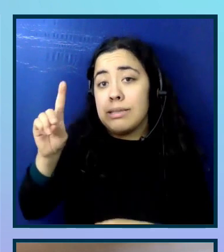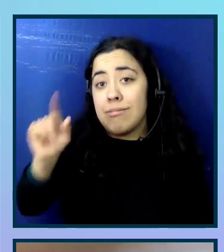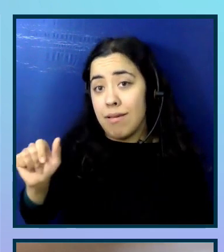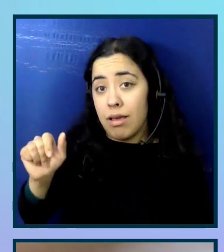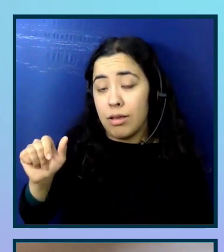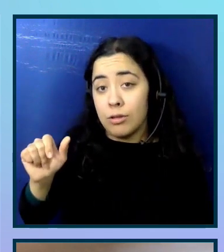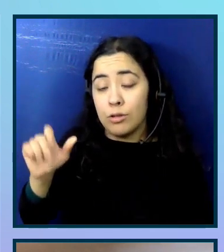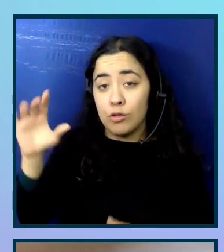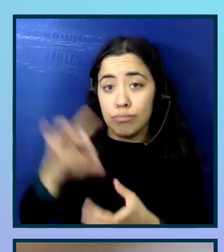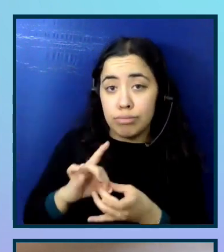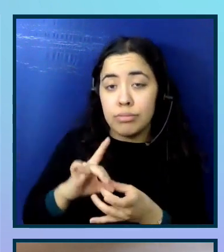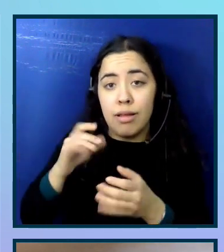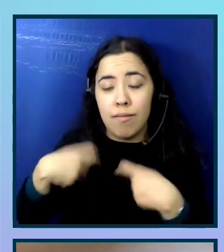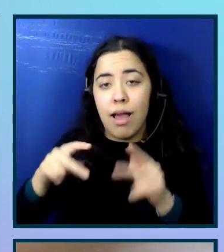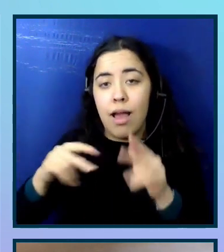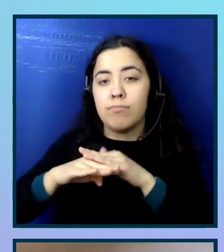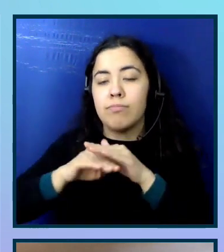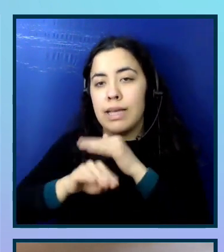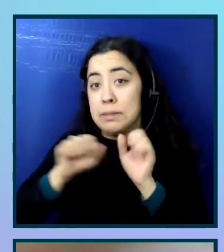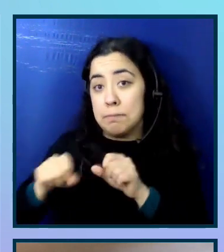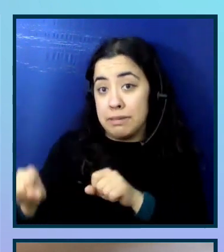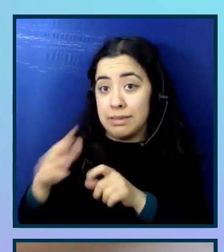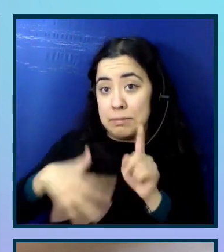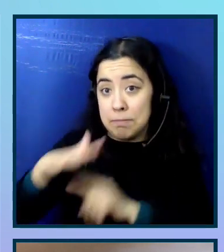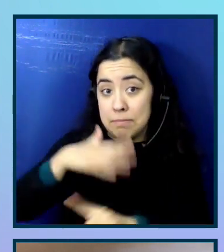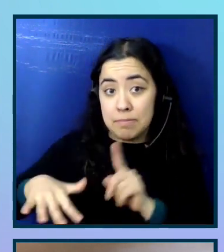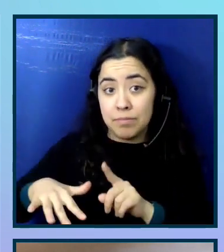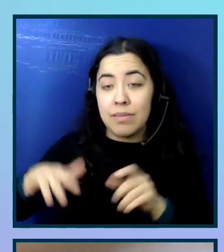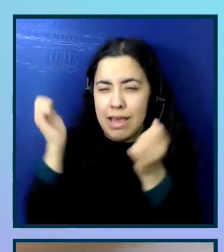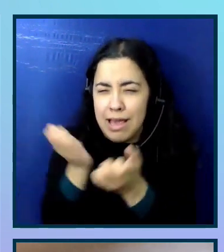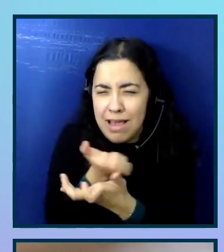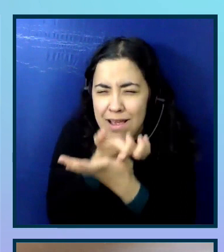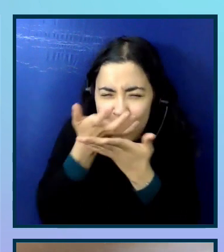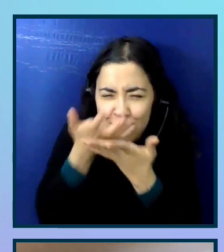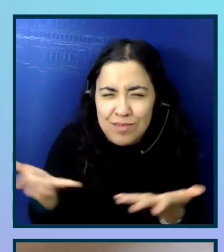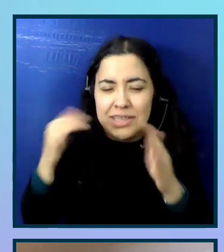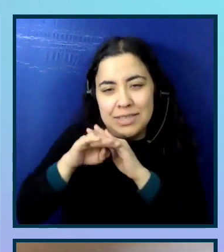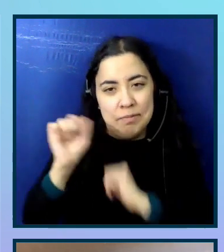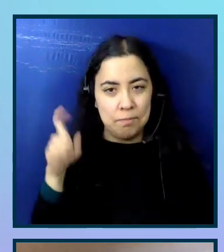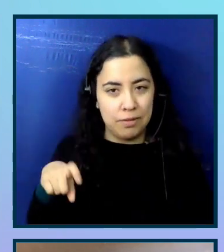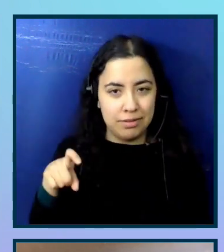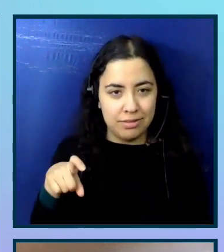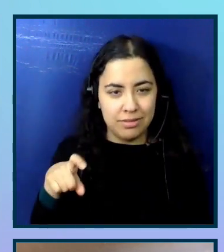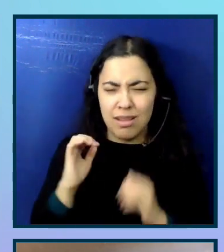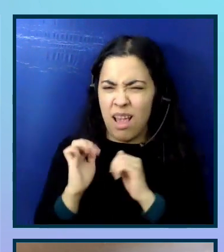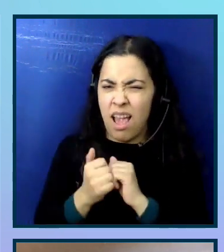So, everything must be accessible. So how do you make all those experiences accessible?